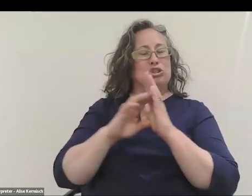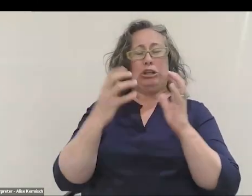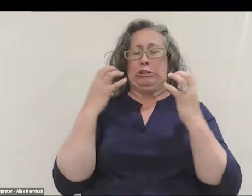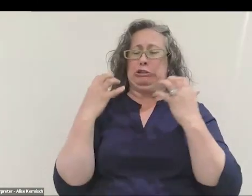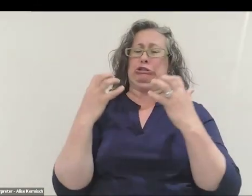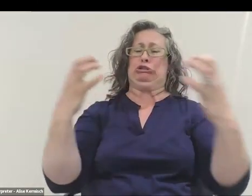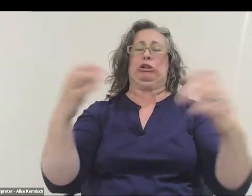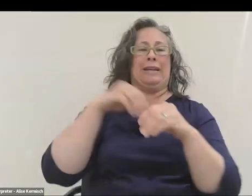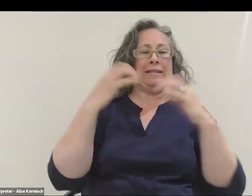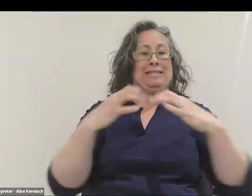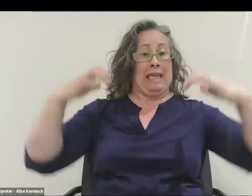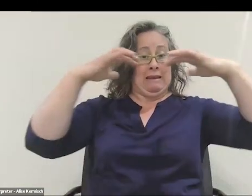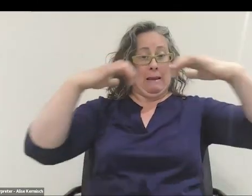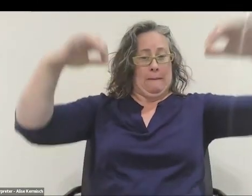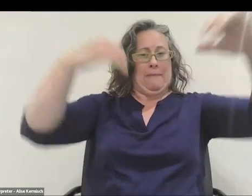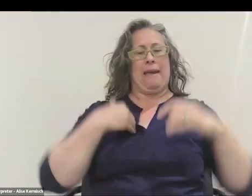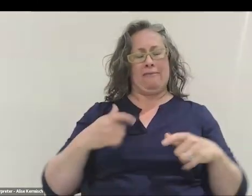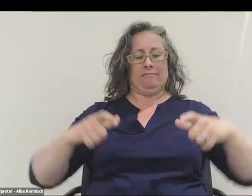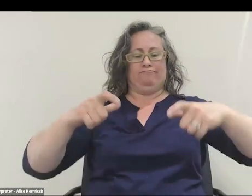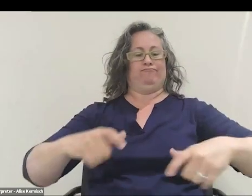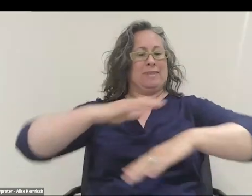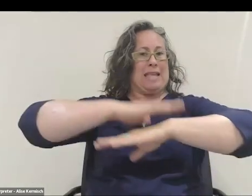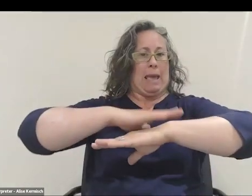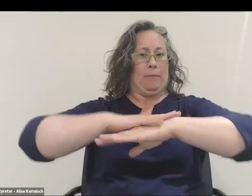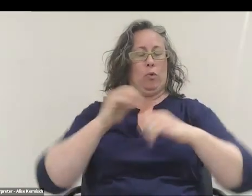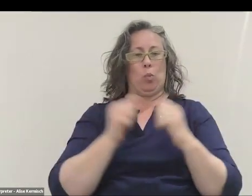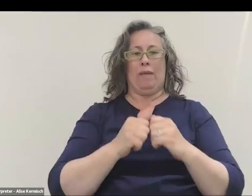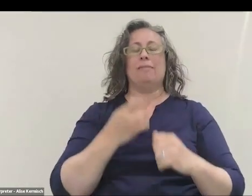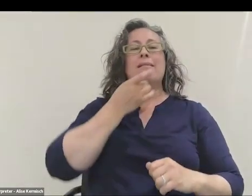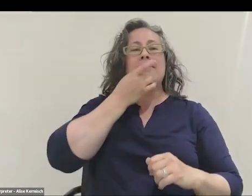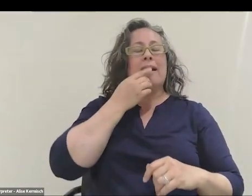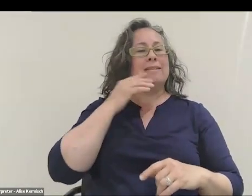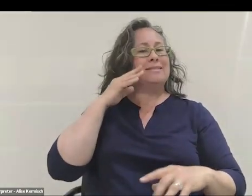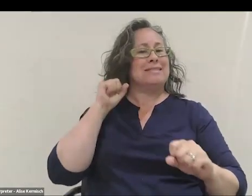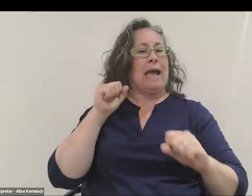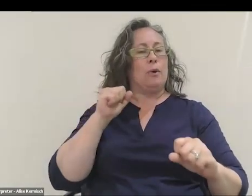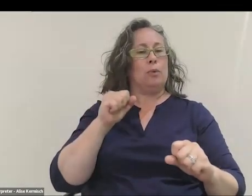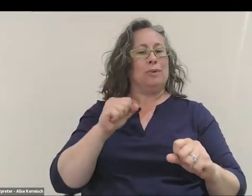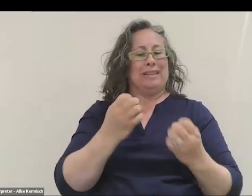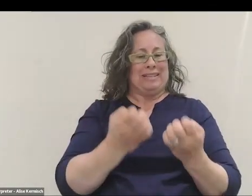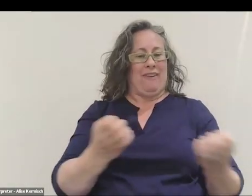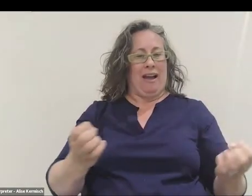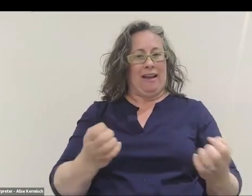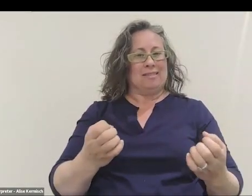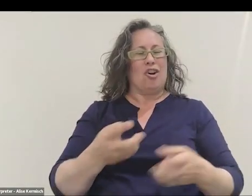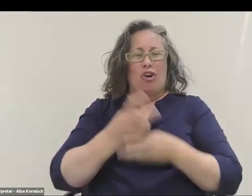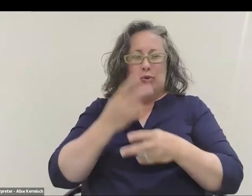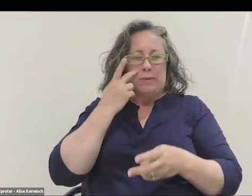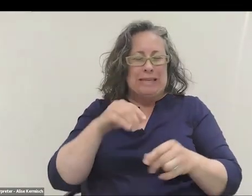In the forefront, there's a table with a light sound device, and it's connected to a speaker. It's really hard to see in the image. There's one light sound device,